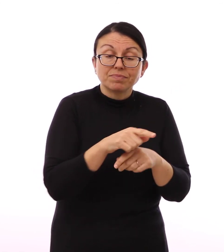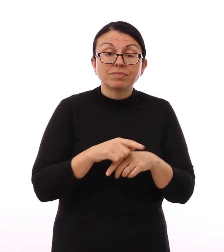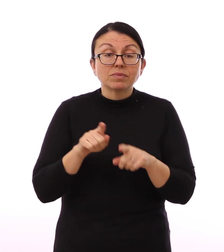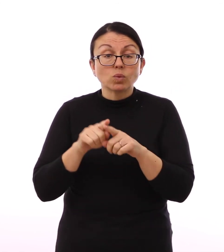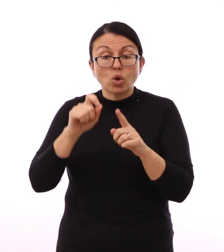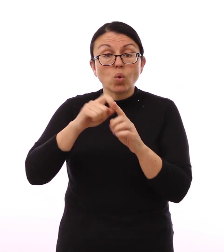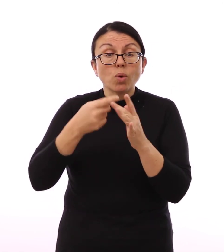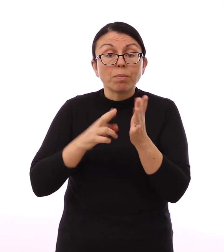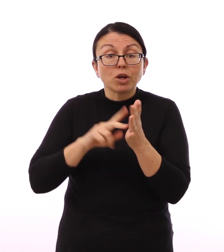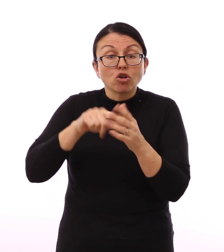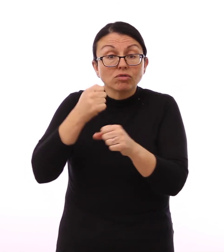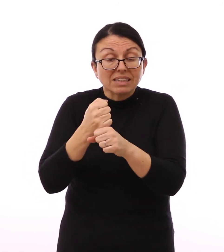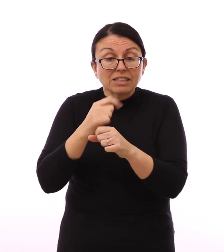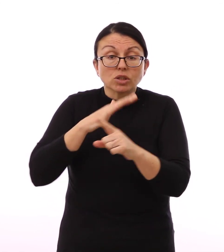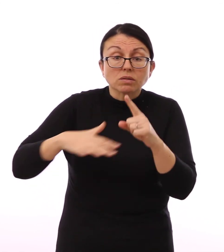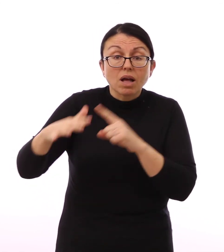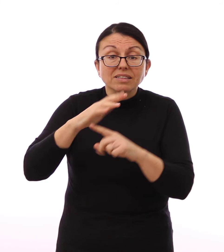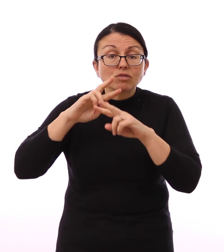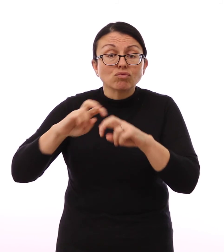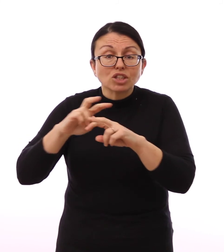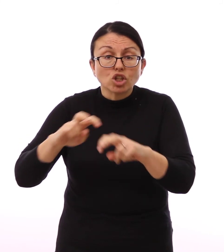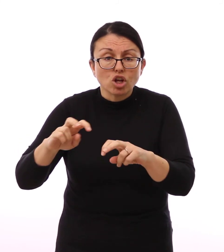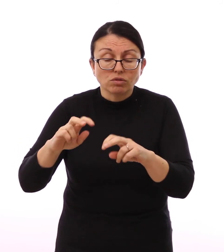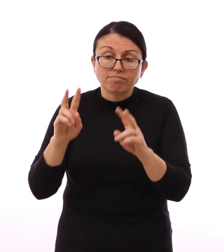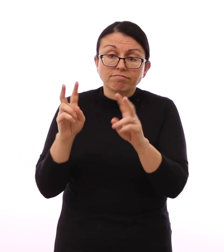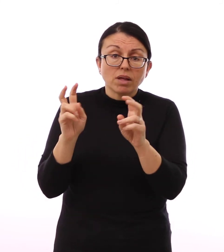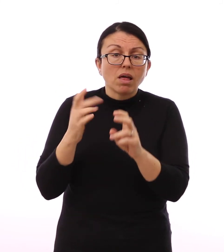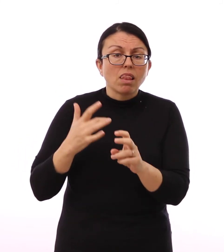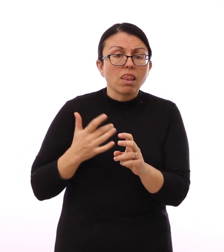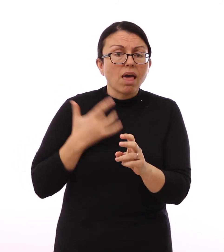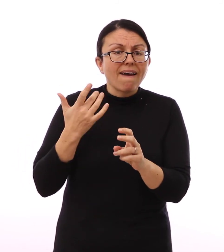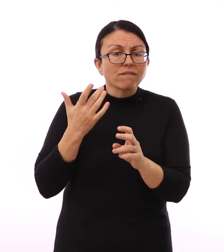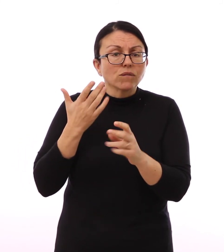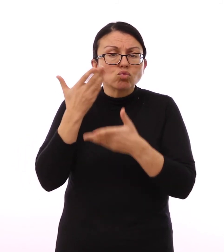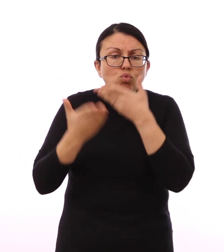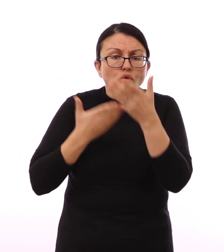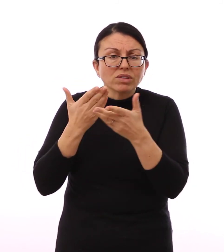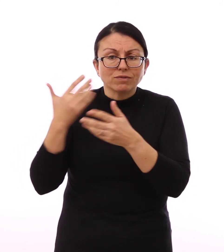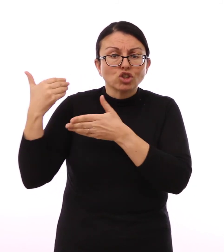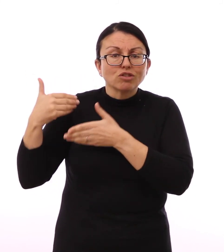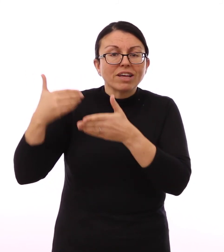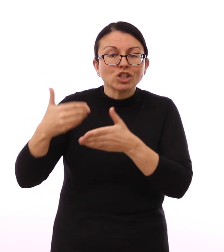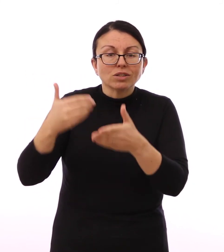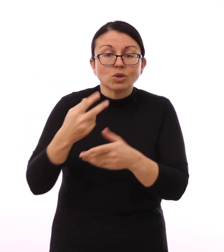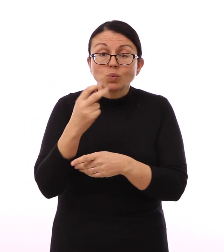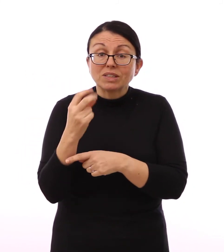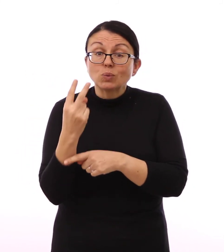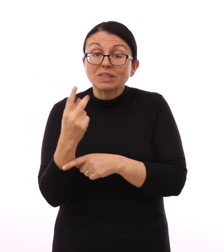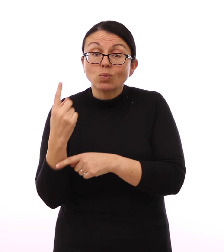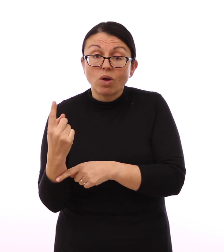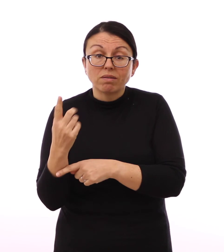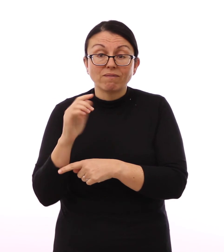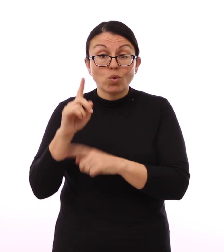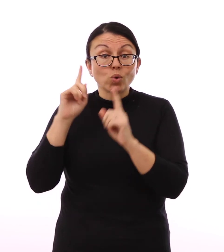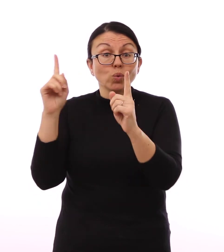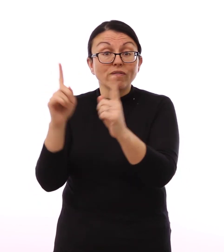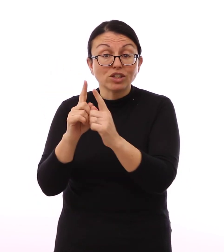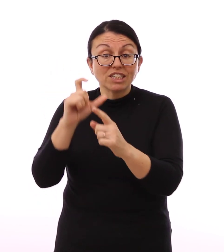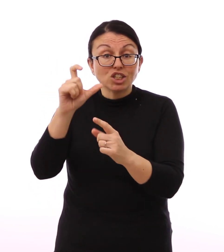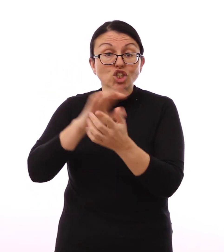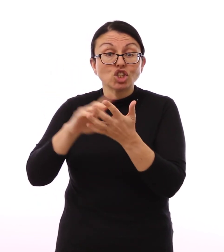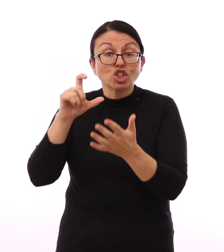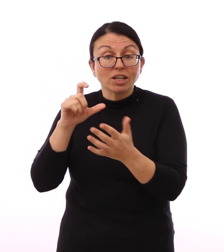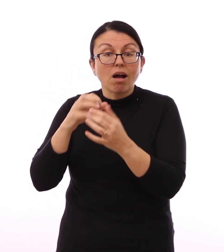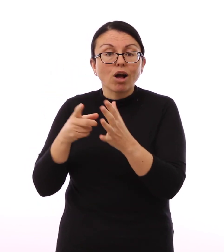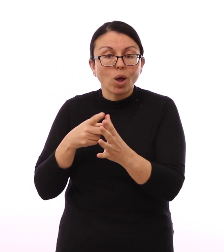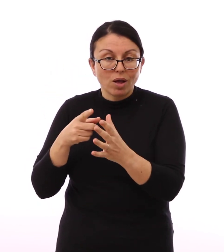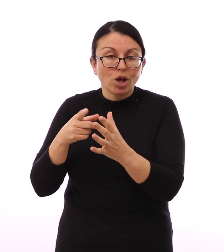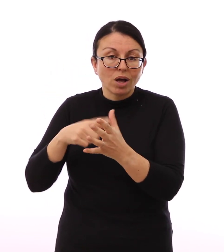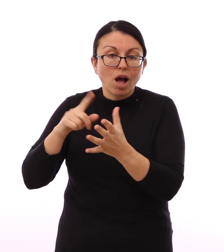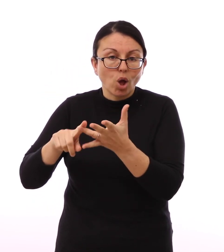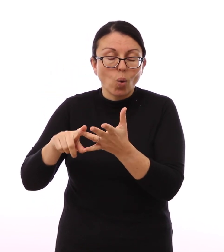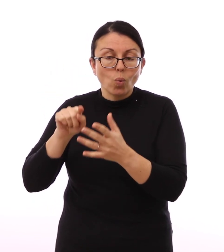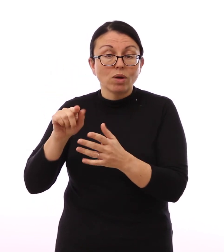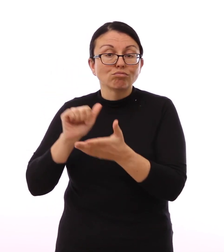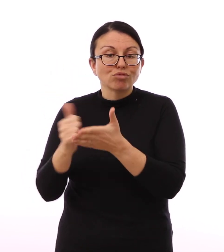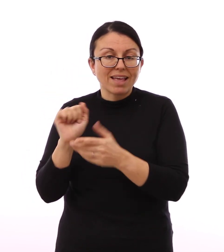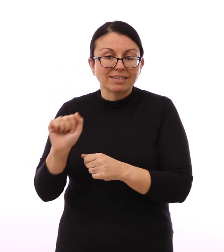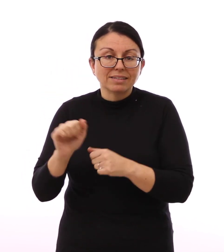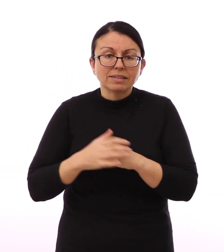and Pioneering Social Research: Life Stories of a Generation (2021) for University of Chicago Press.